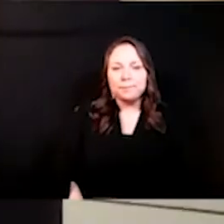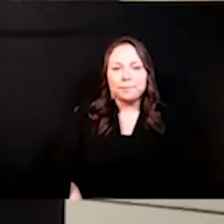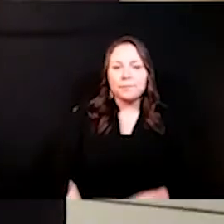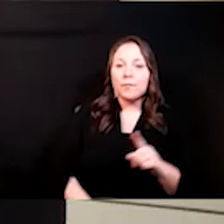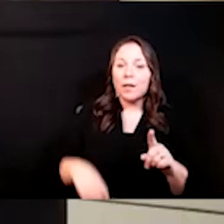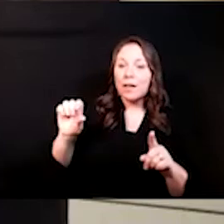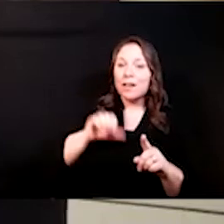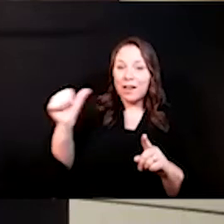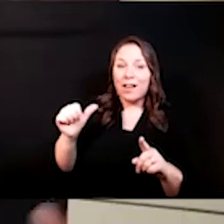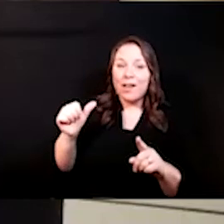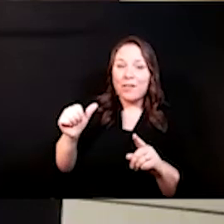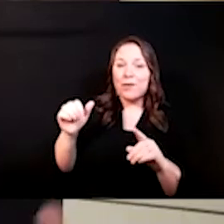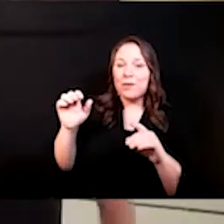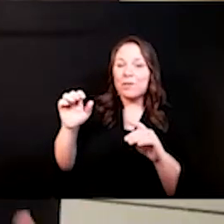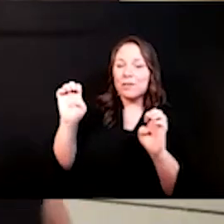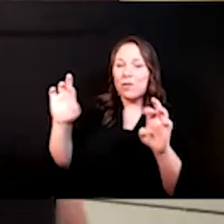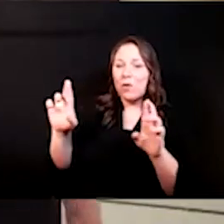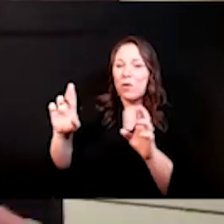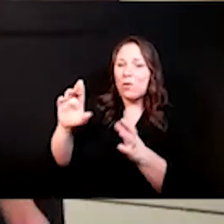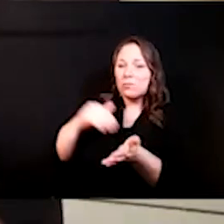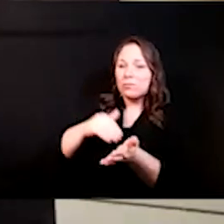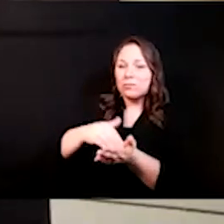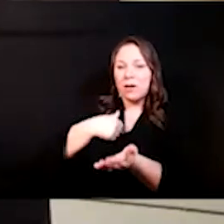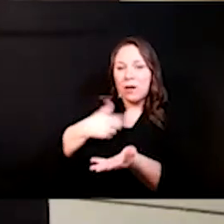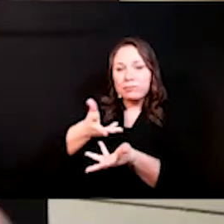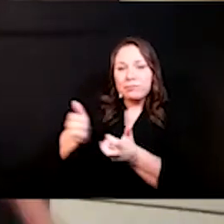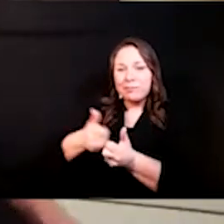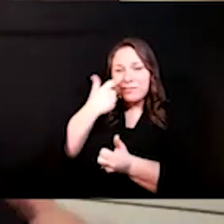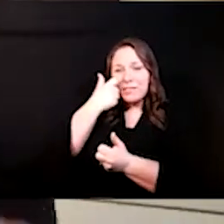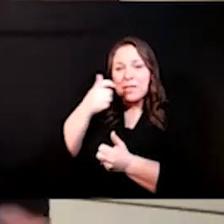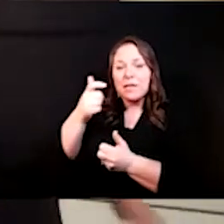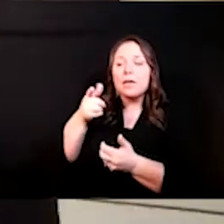» ANOTHER EMERGENCY ROOM PHYSICIAN I HAVE BEEN SPEAKING WITH OVER THE PAST YEAR, SAID ONE OF THE THINGS HELPFUL FOR